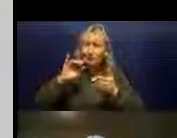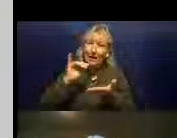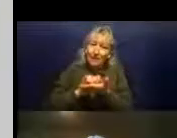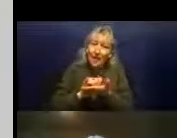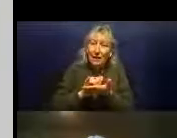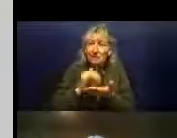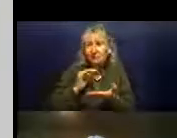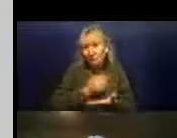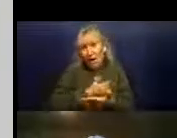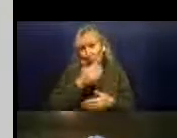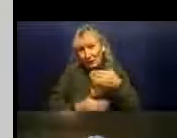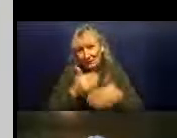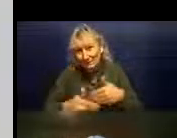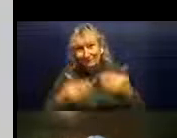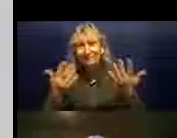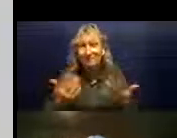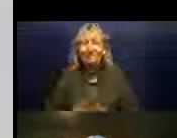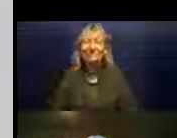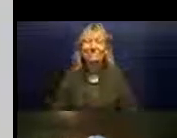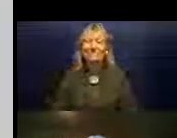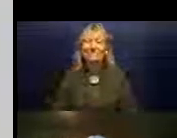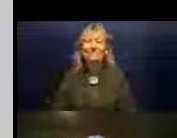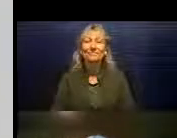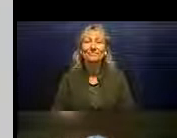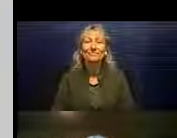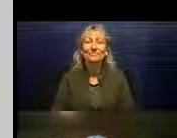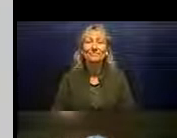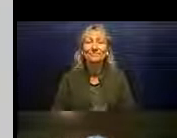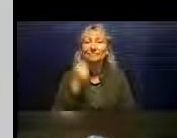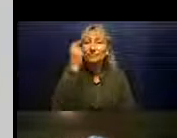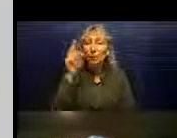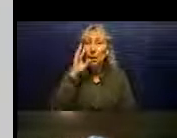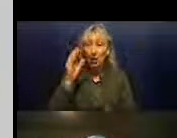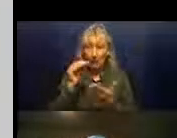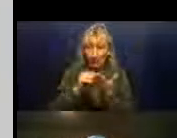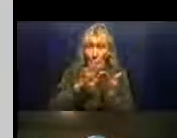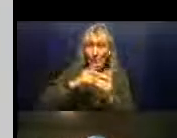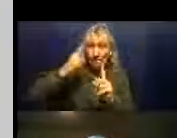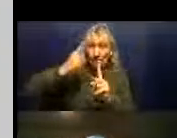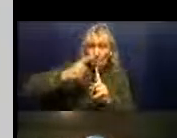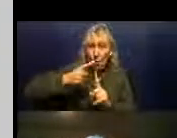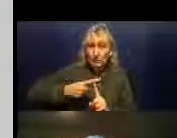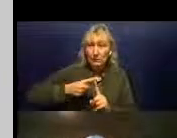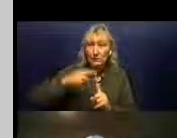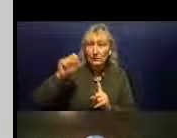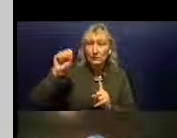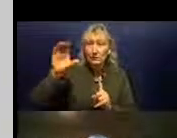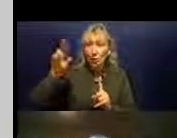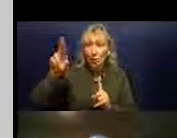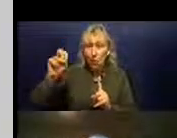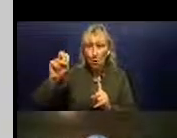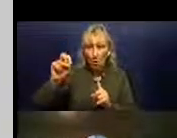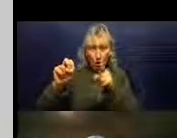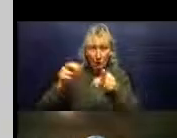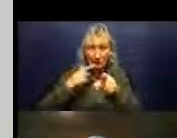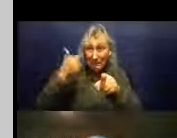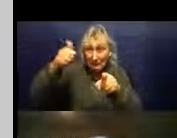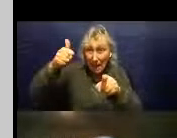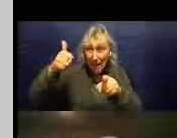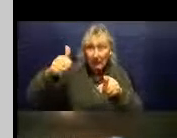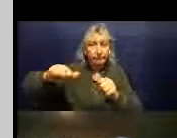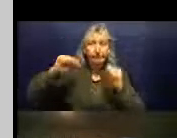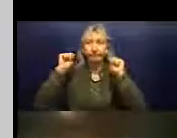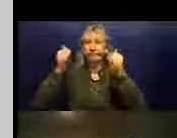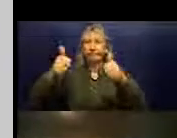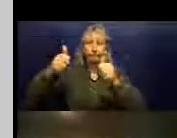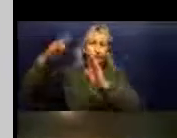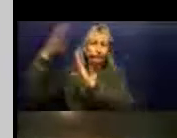And ask for this clarification so don't be alarmed if you hear from me, it's just part of the process.